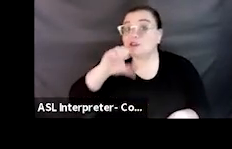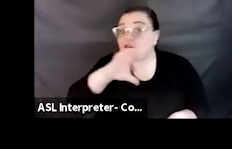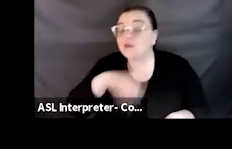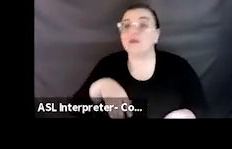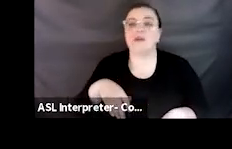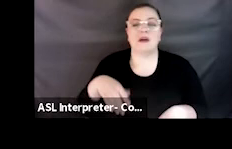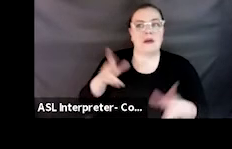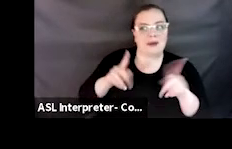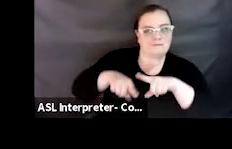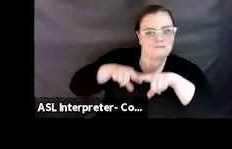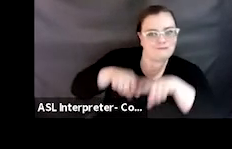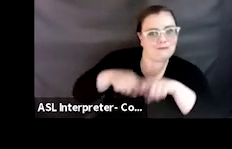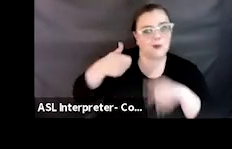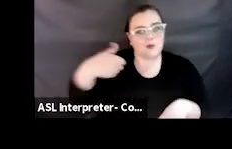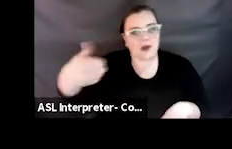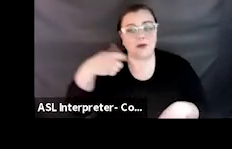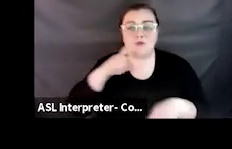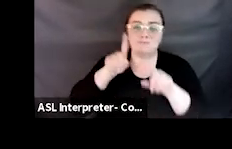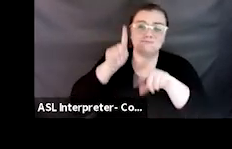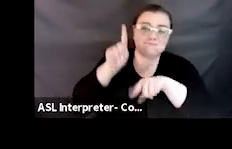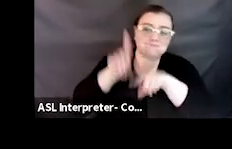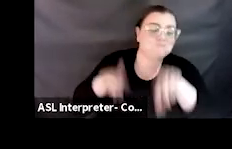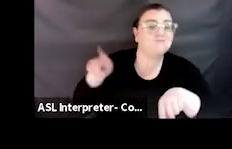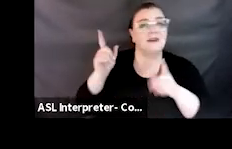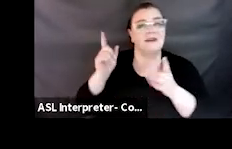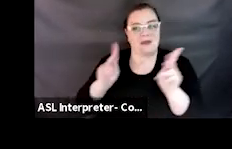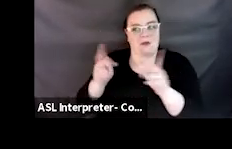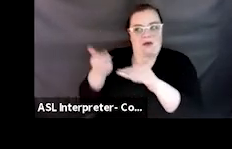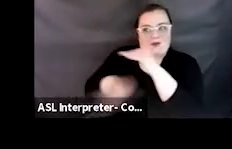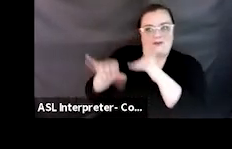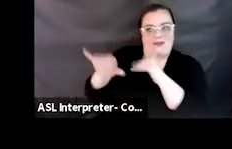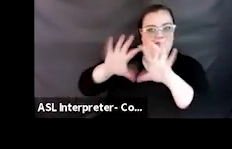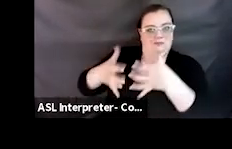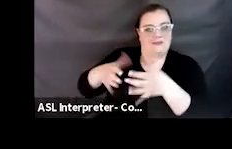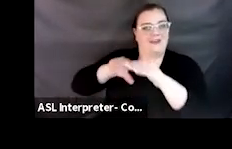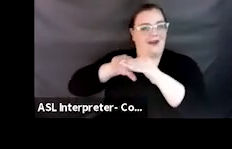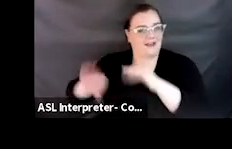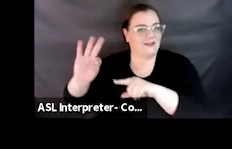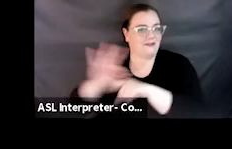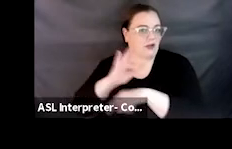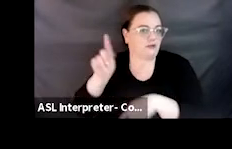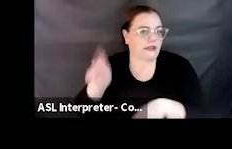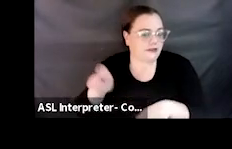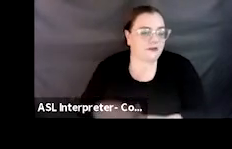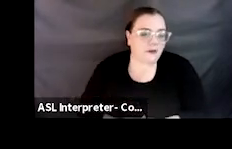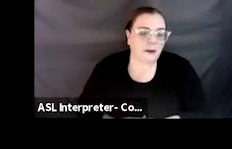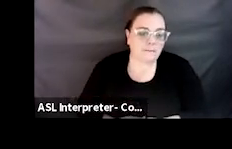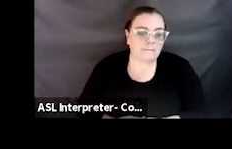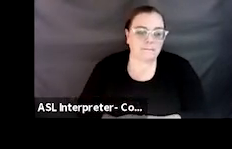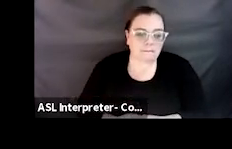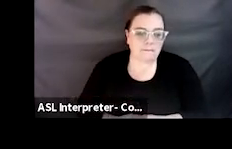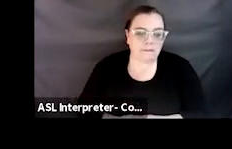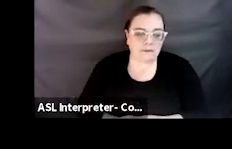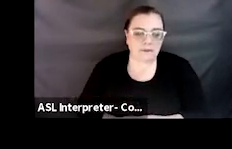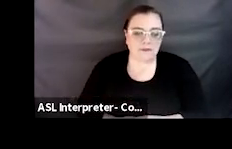Heidi Rosofsky: There individuals with disabilities seniors transportation dependent there's a wide berth of people who come under that access and functional needs.